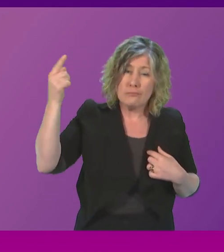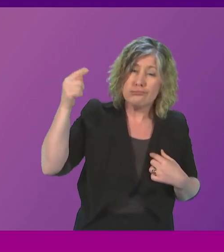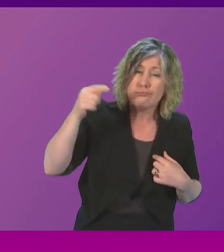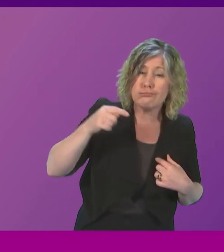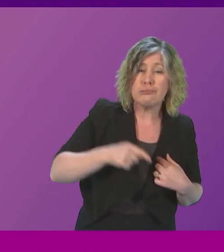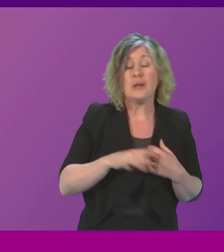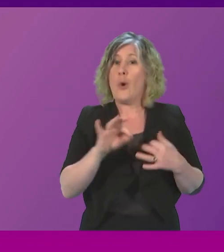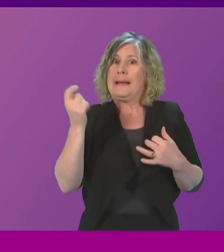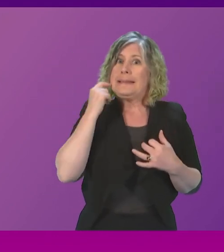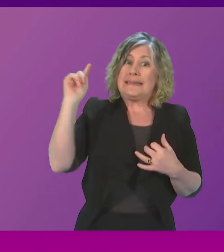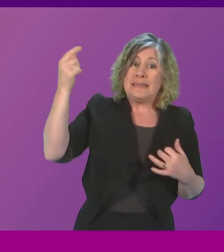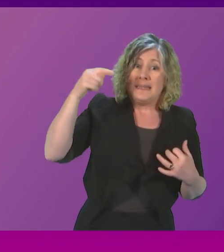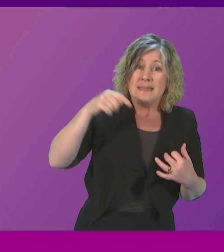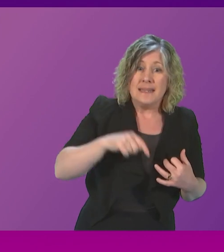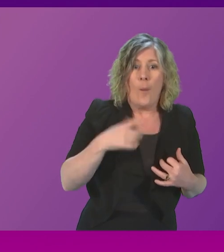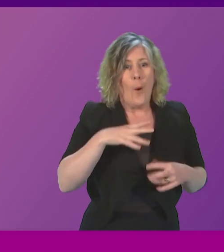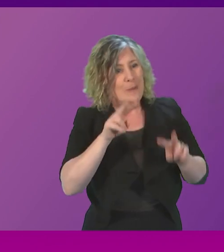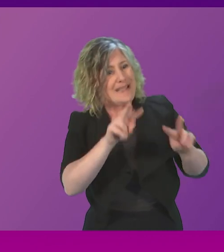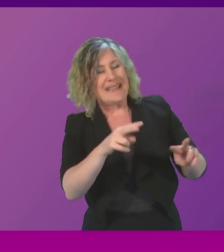to watch their representatives at work.